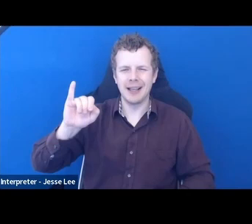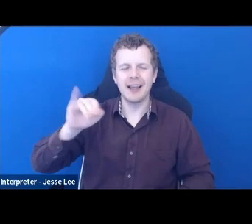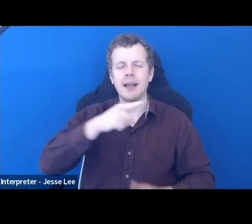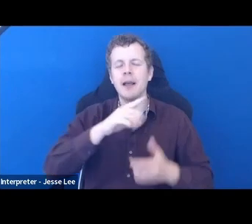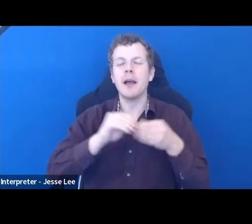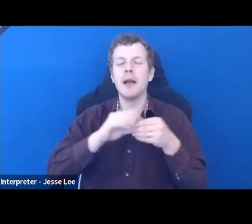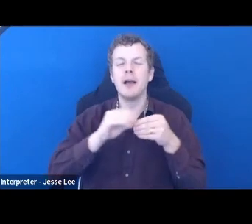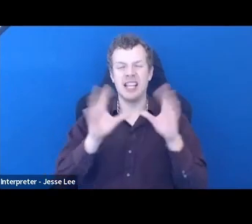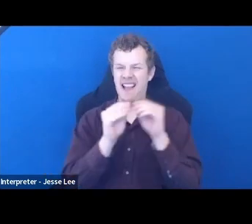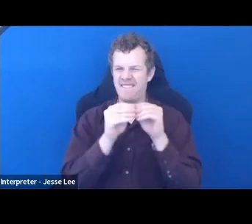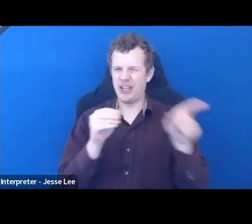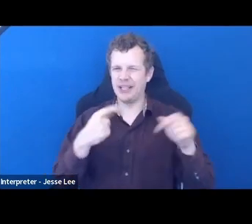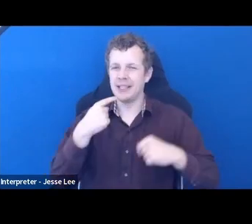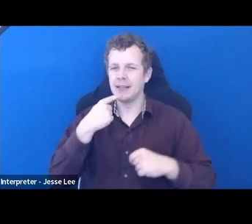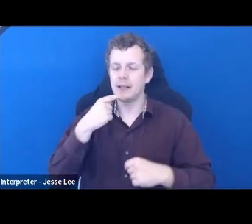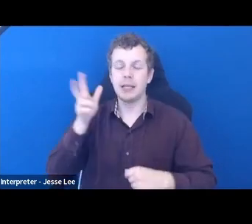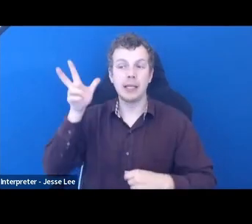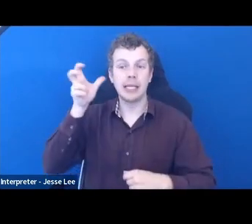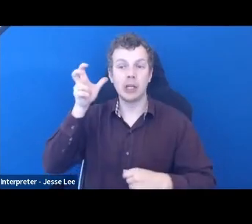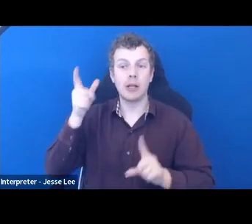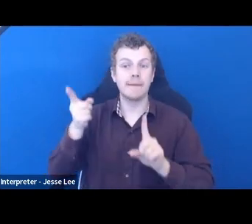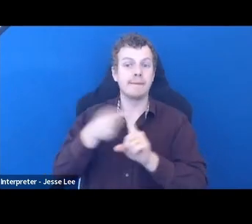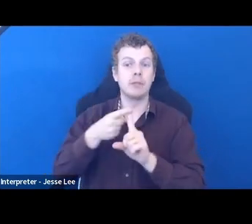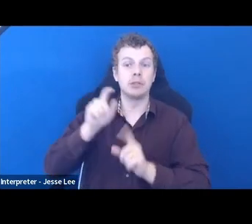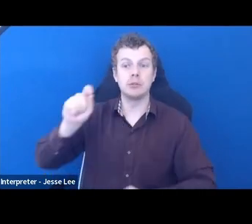And they have a lot of updated information recently.